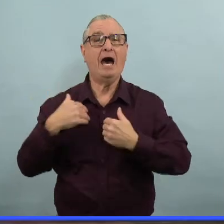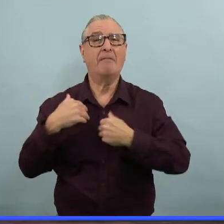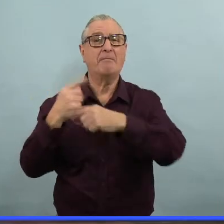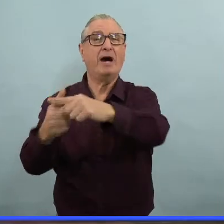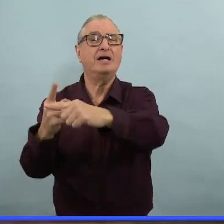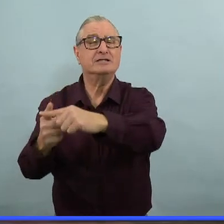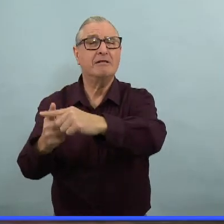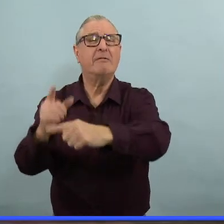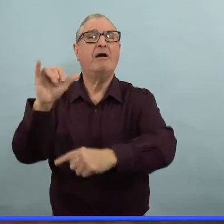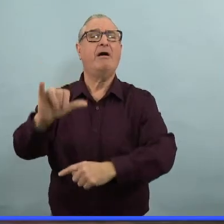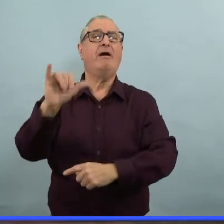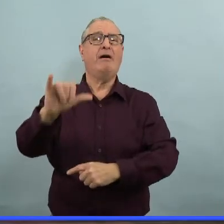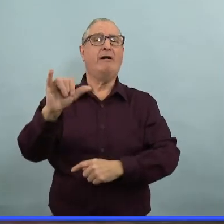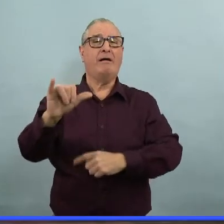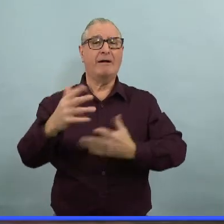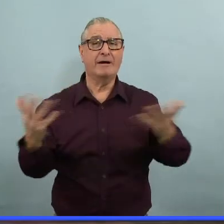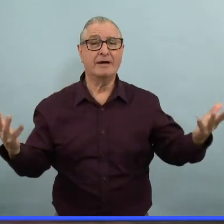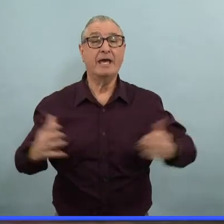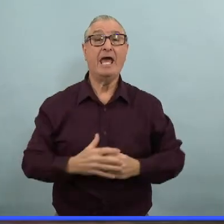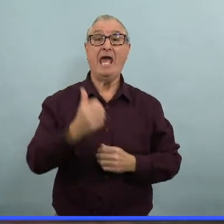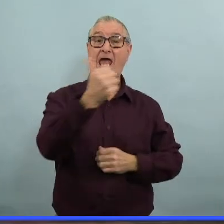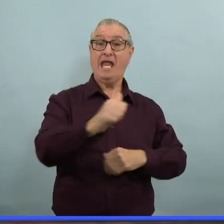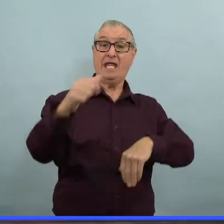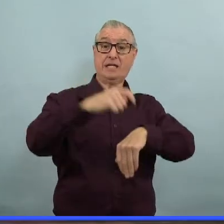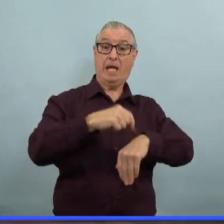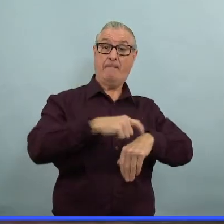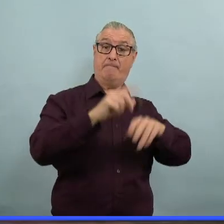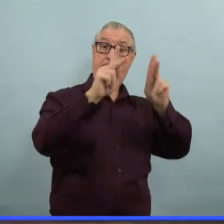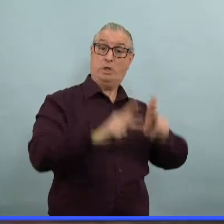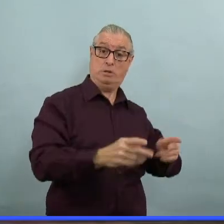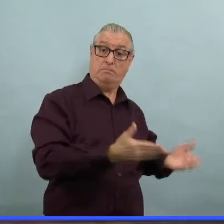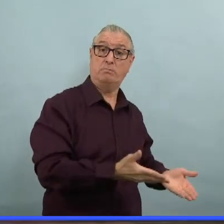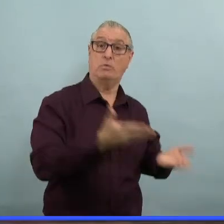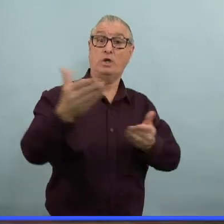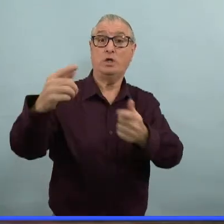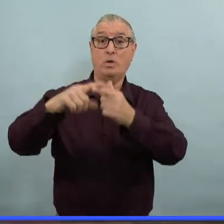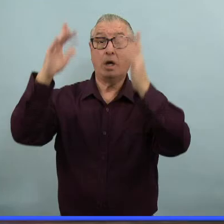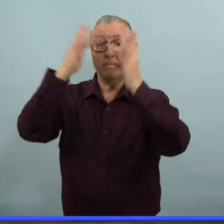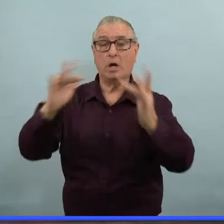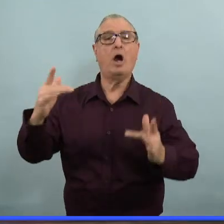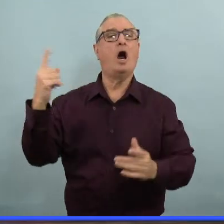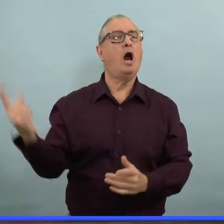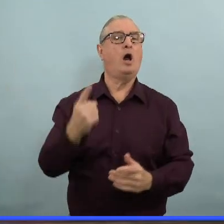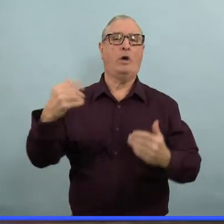tested for okran we're going to find out find people that were there for other reasons but